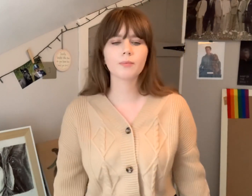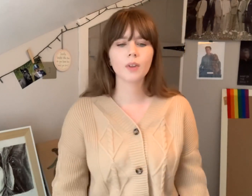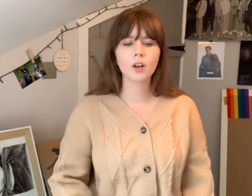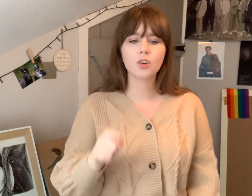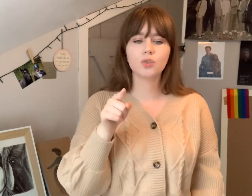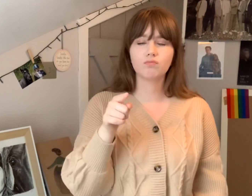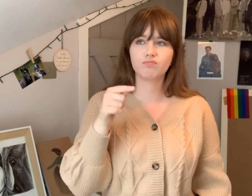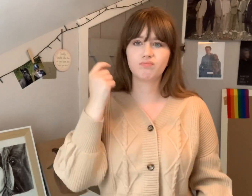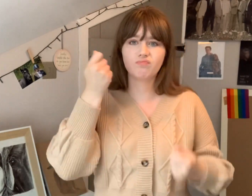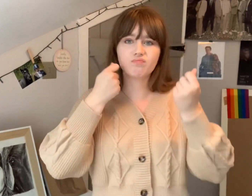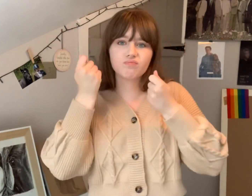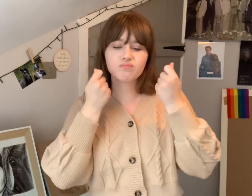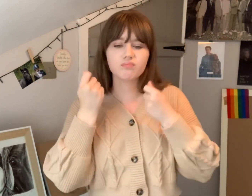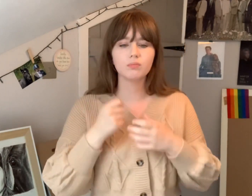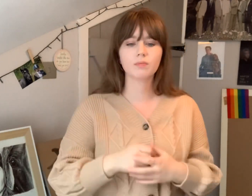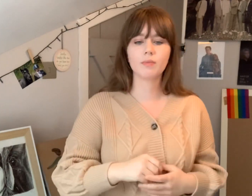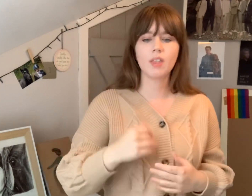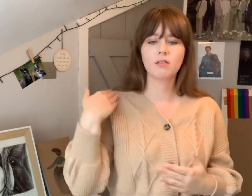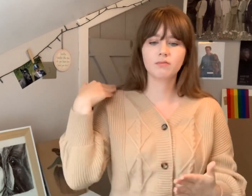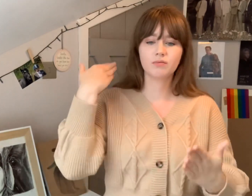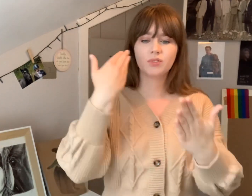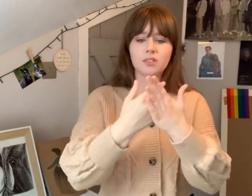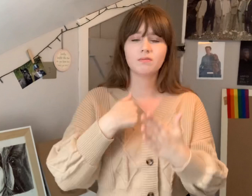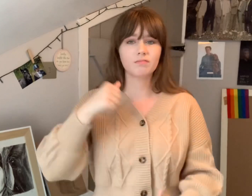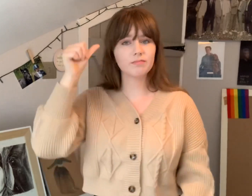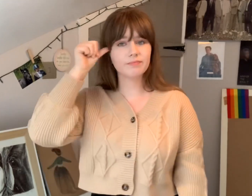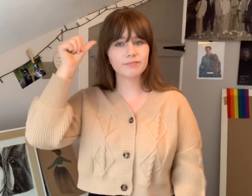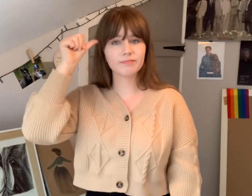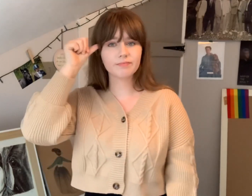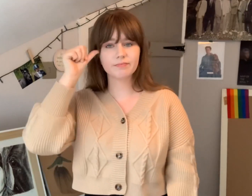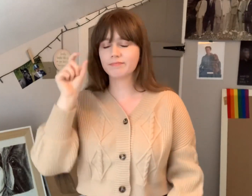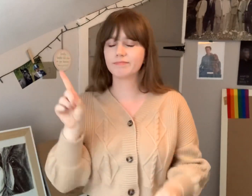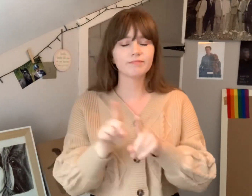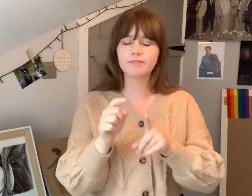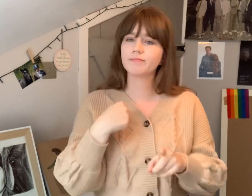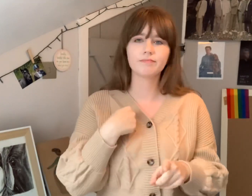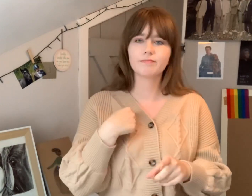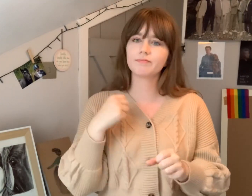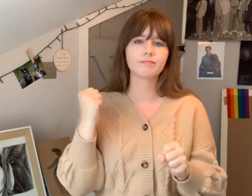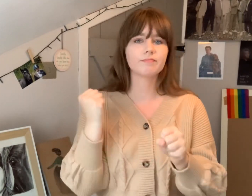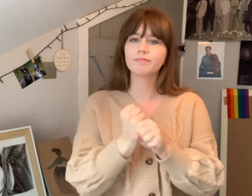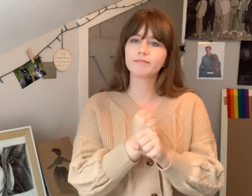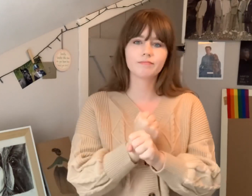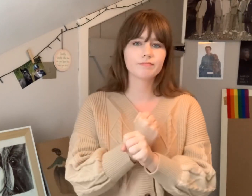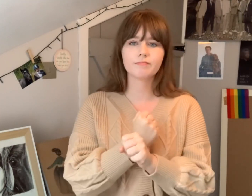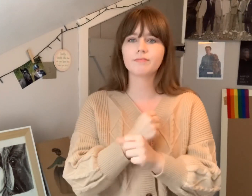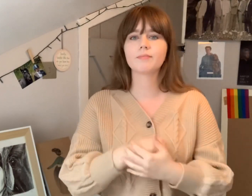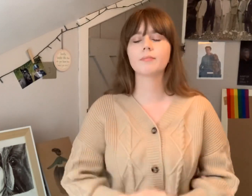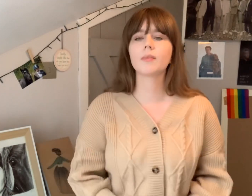That look you made Ever since I knew I wasn't wearing that look